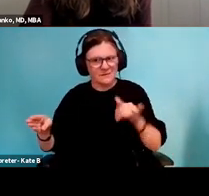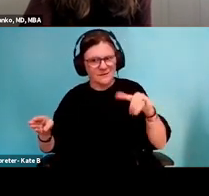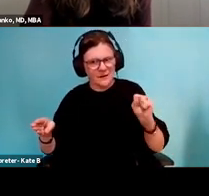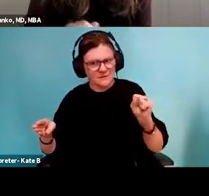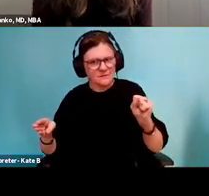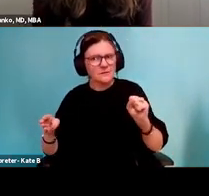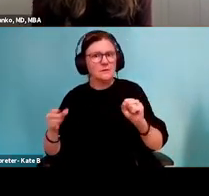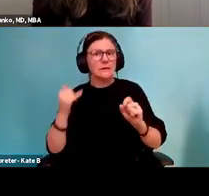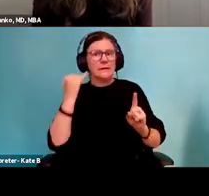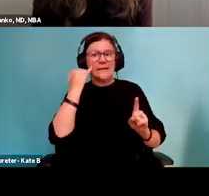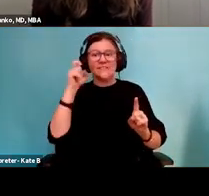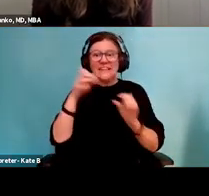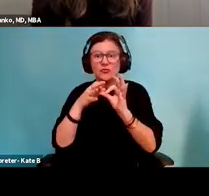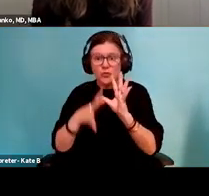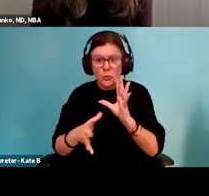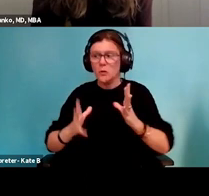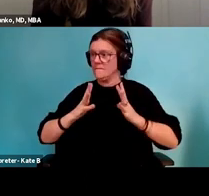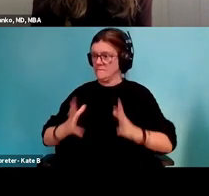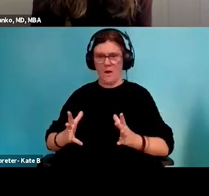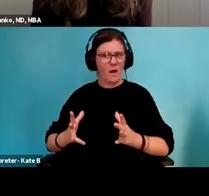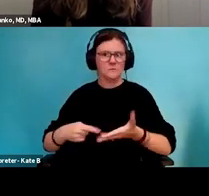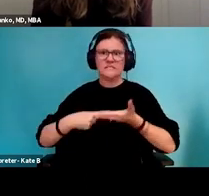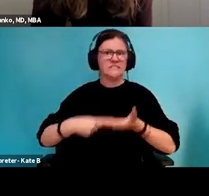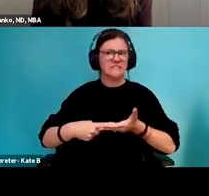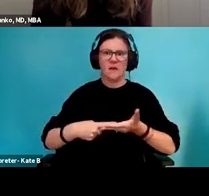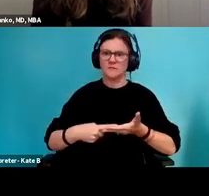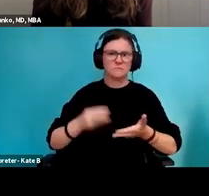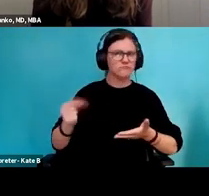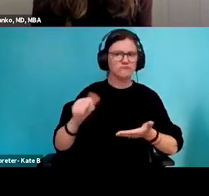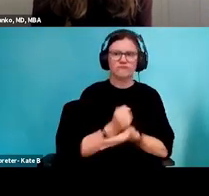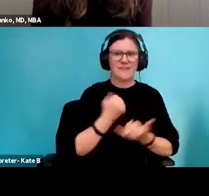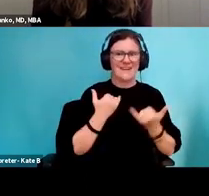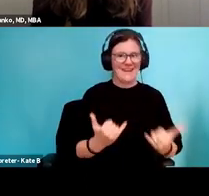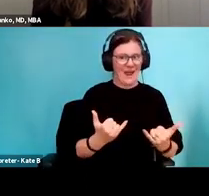going to need interpreters, you want that discussed ahead of time so interpreters are